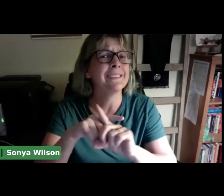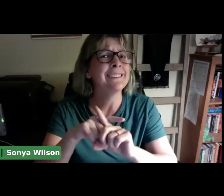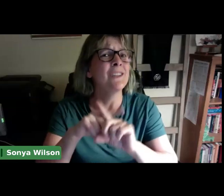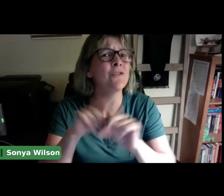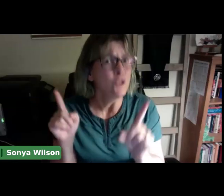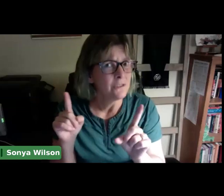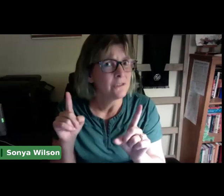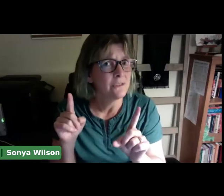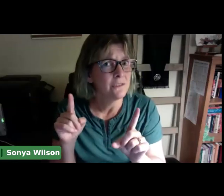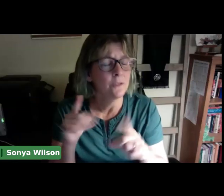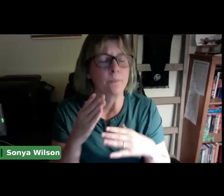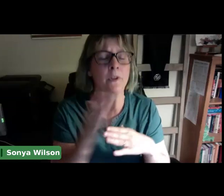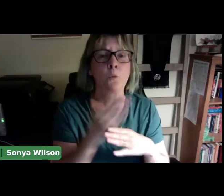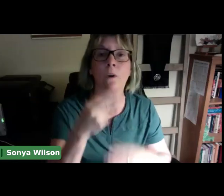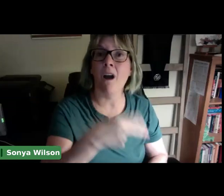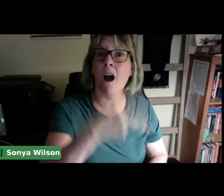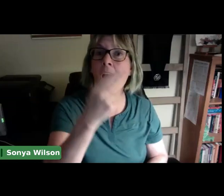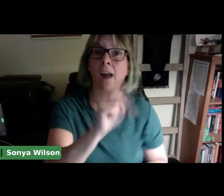discussion from day one.